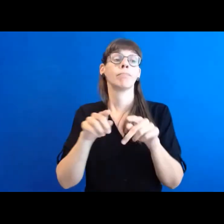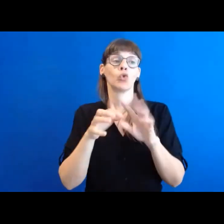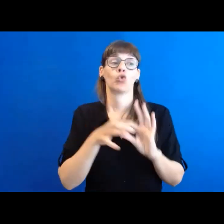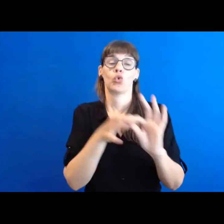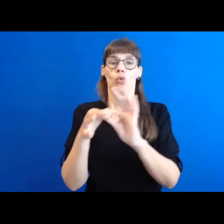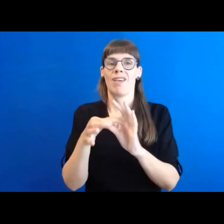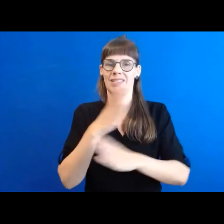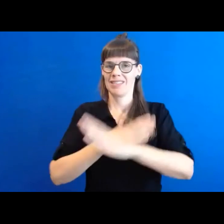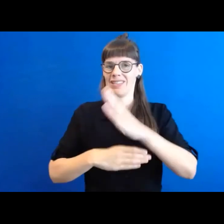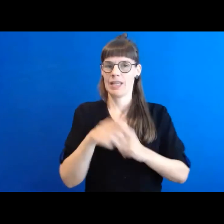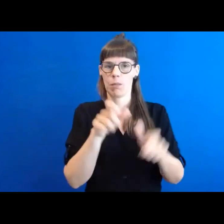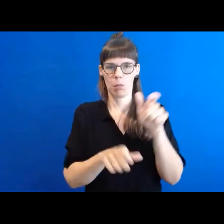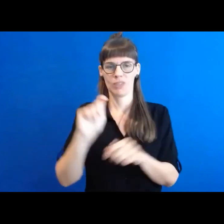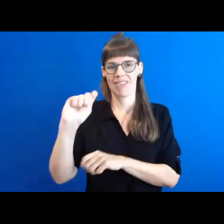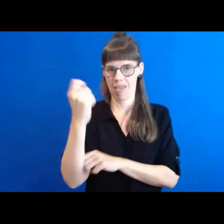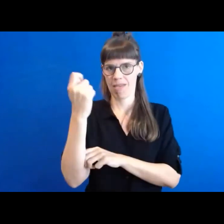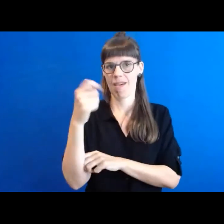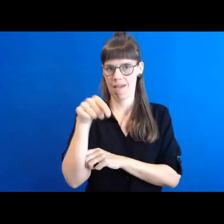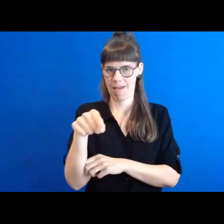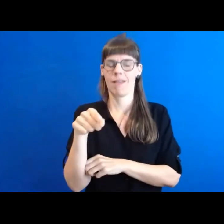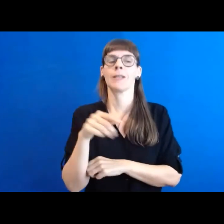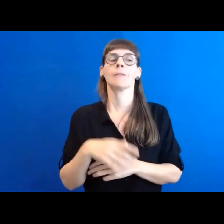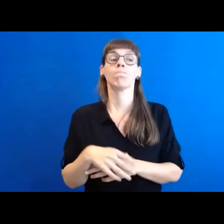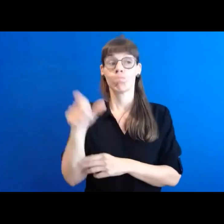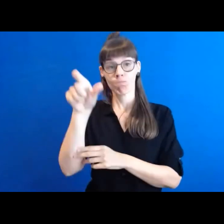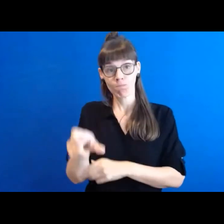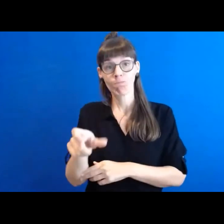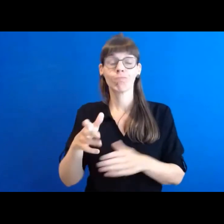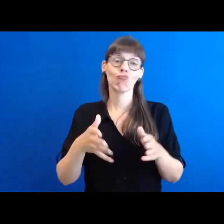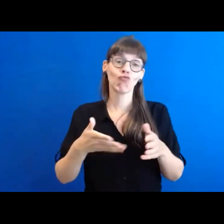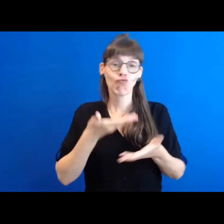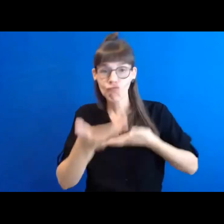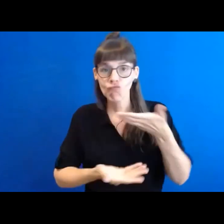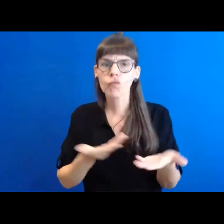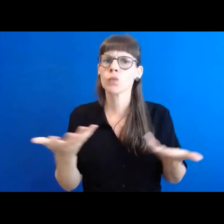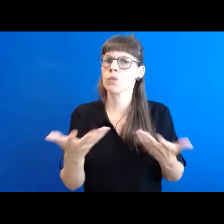er, our colleague and friend John Wambau from